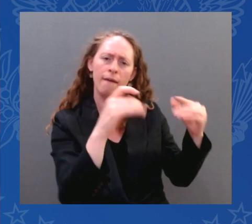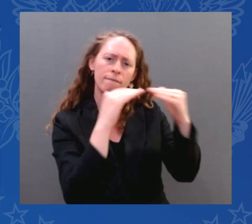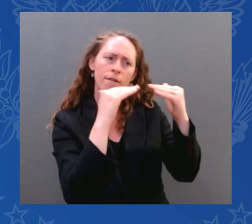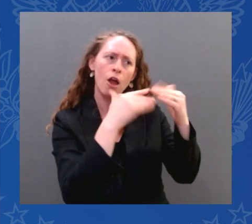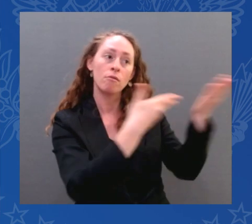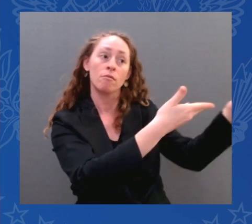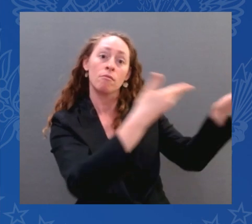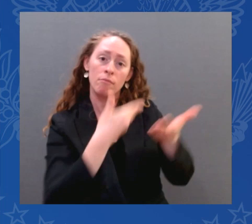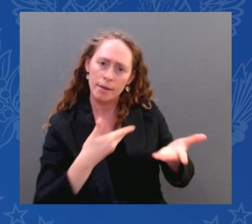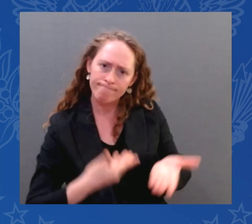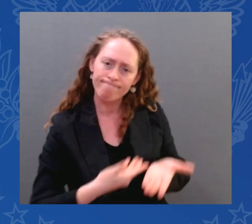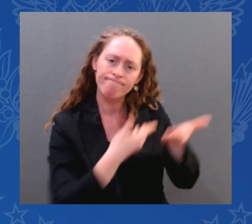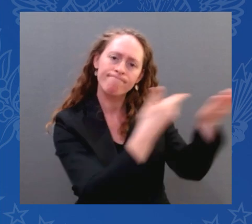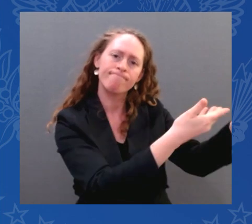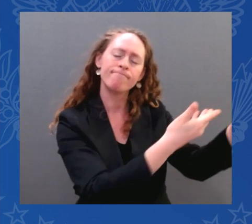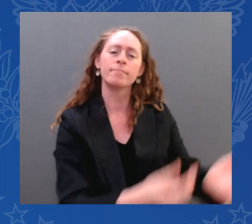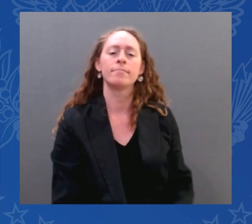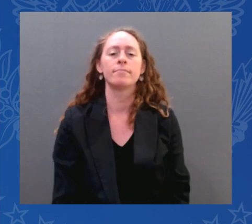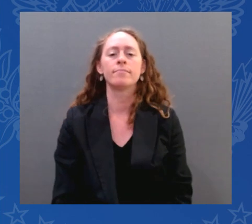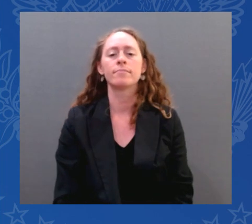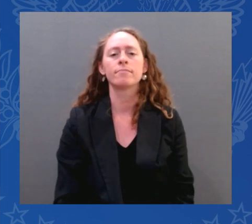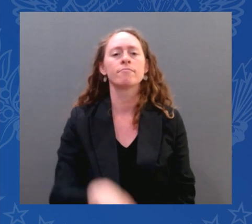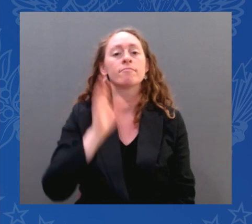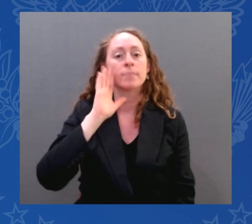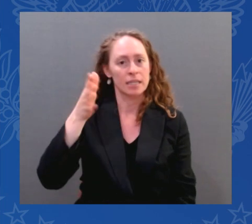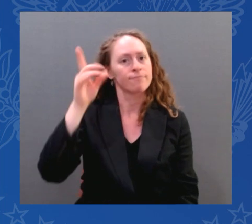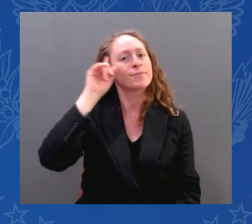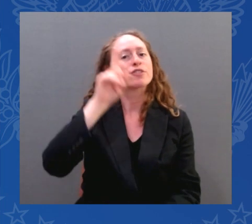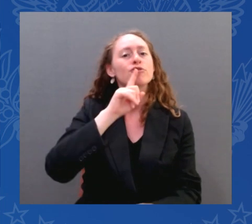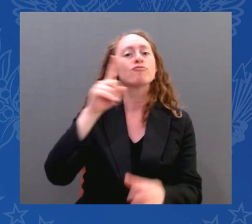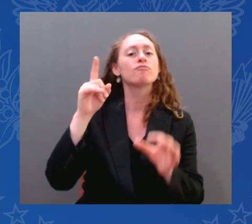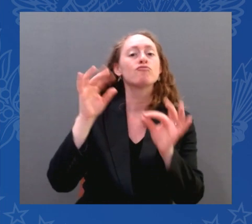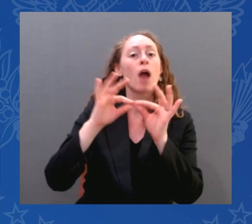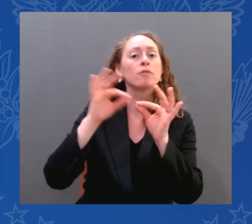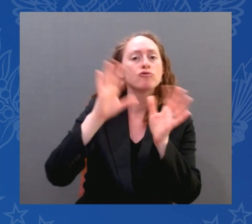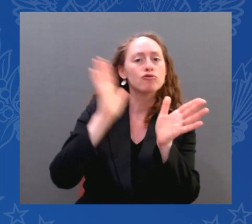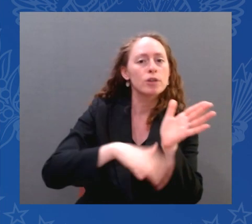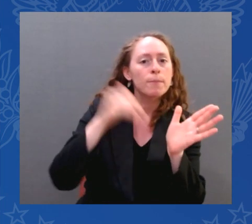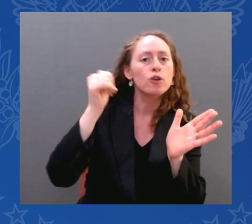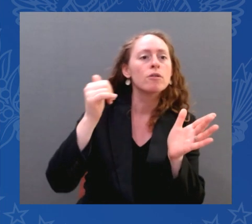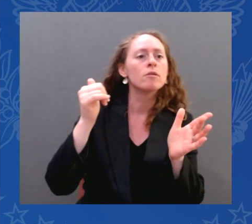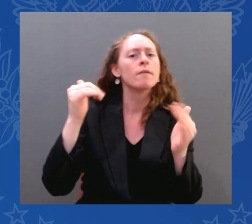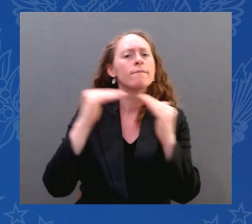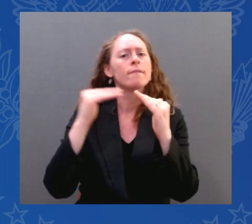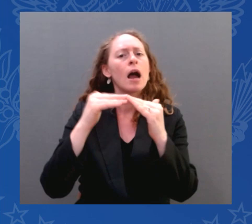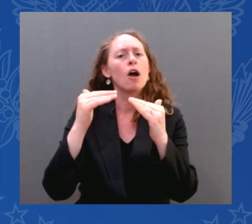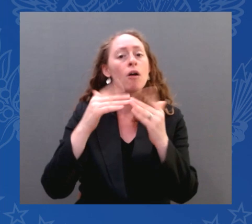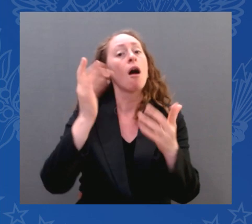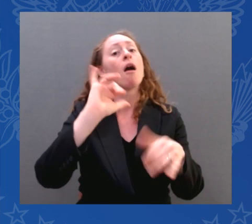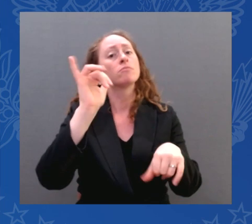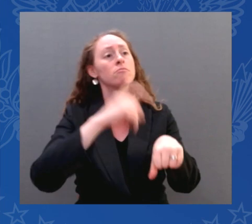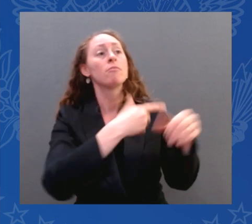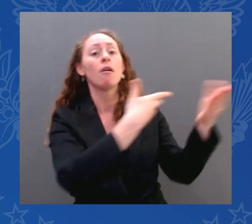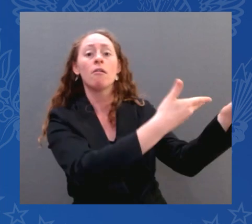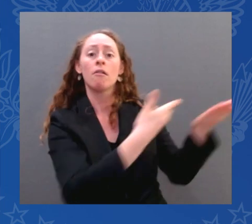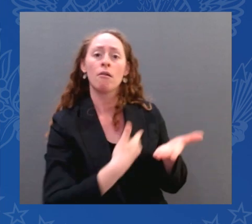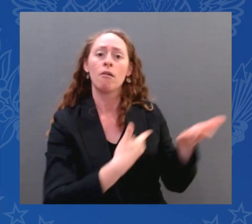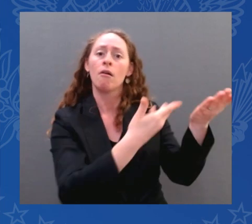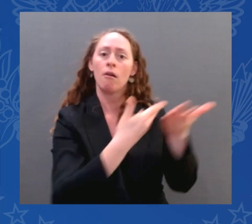not services, goods to products that the American families need that they make to export as well as import,